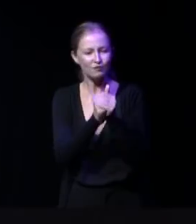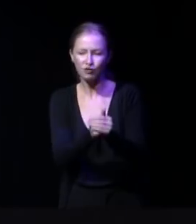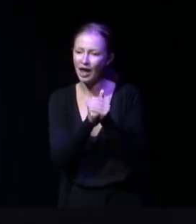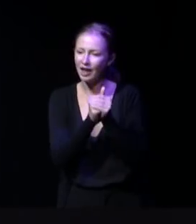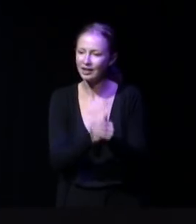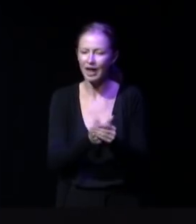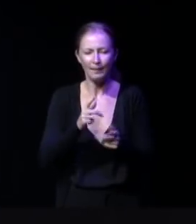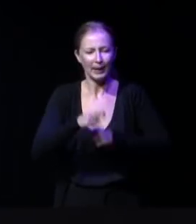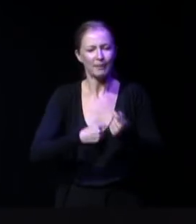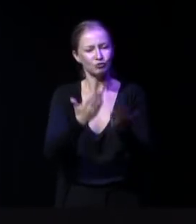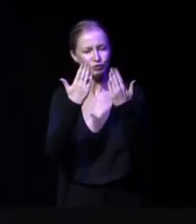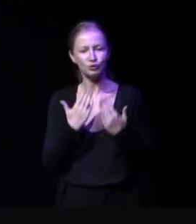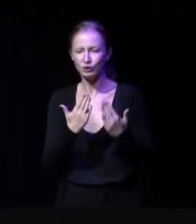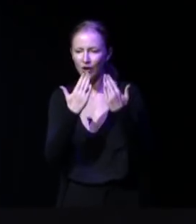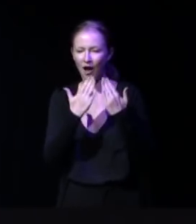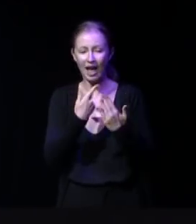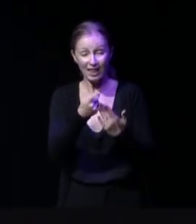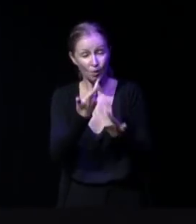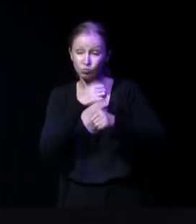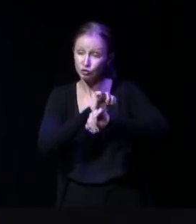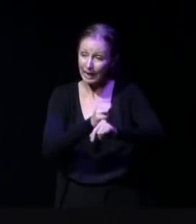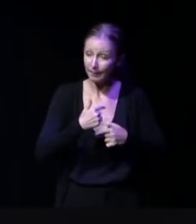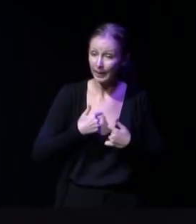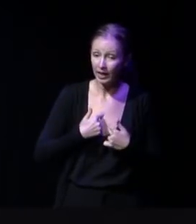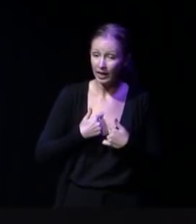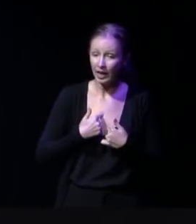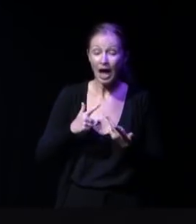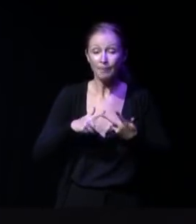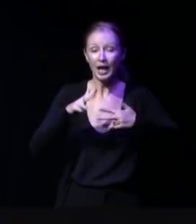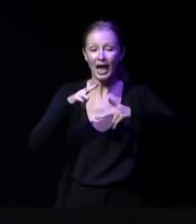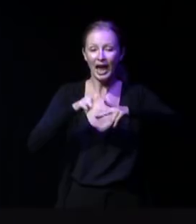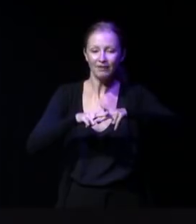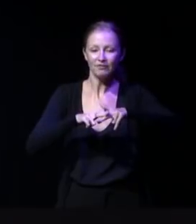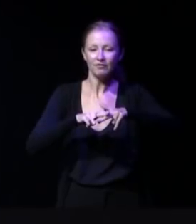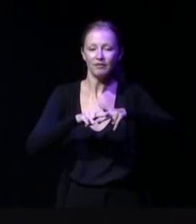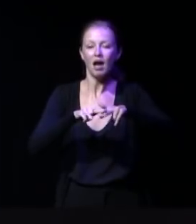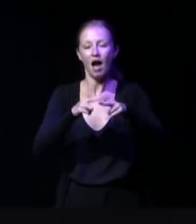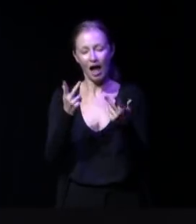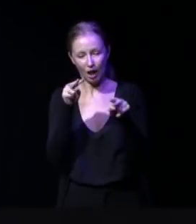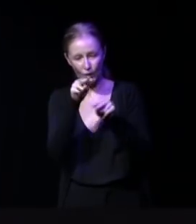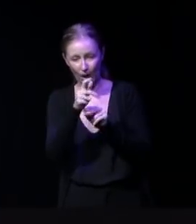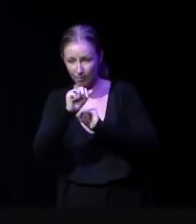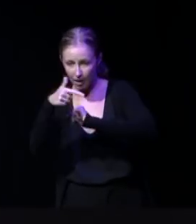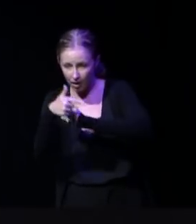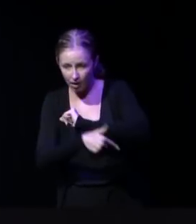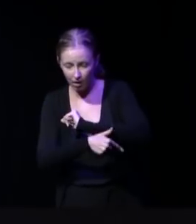its promise of protection. And yet when I look just beneath the surface of this feat of engineering, when I touch into my deep